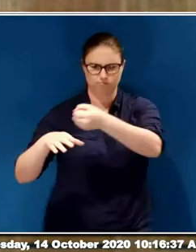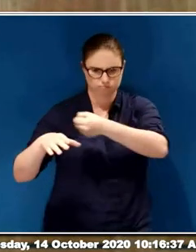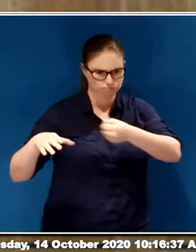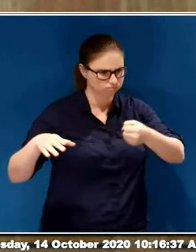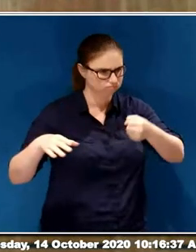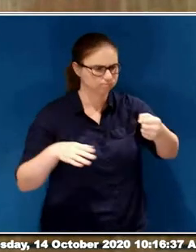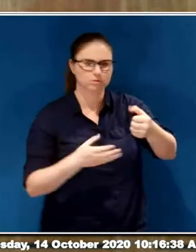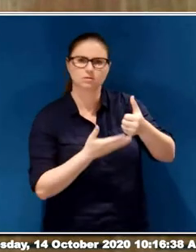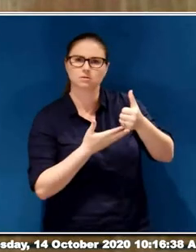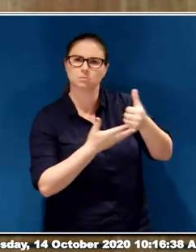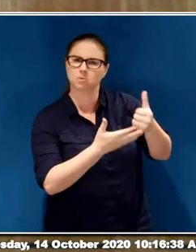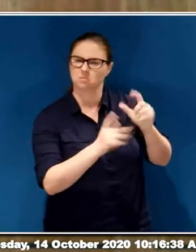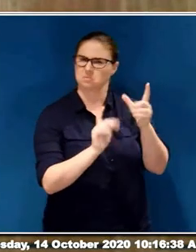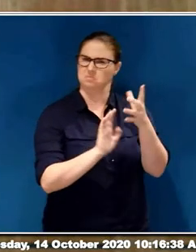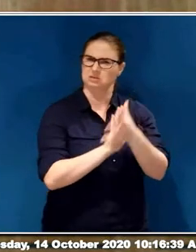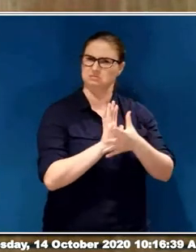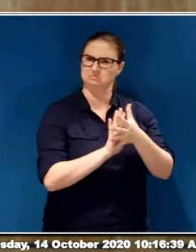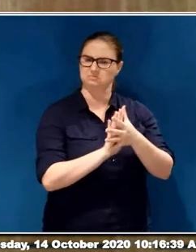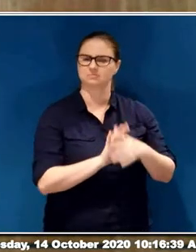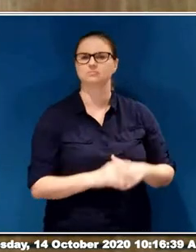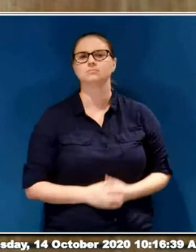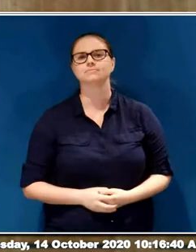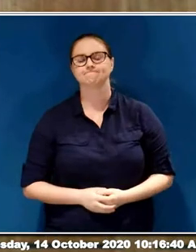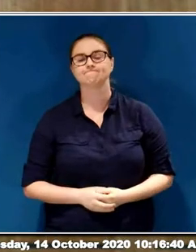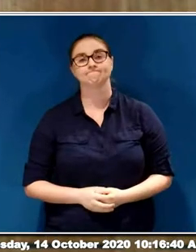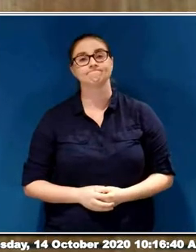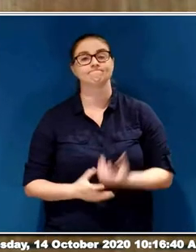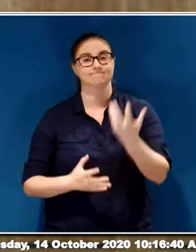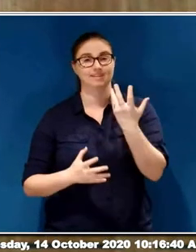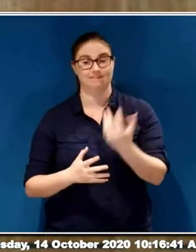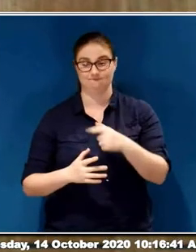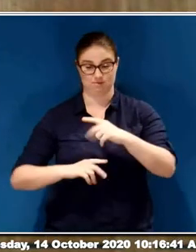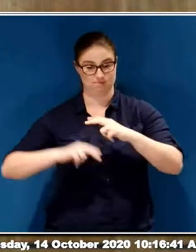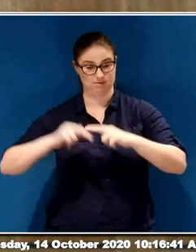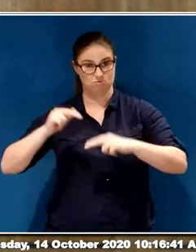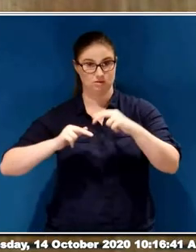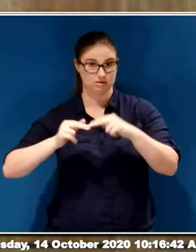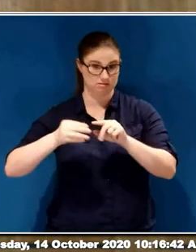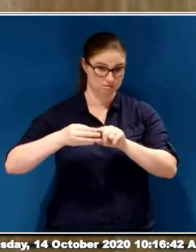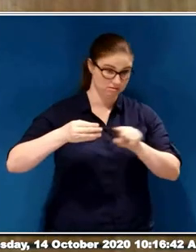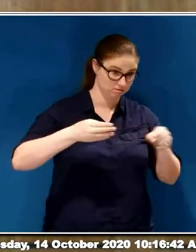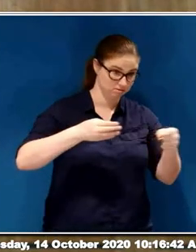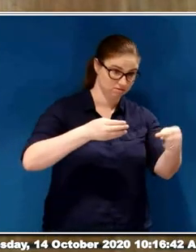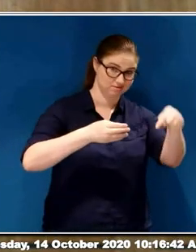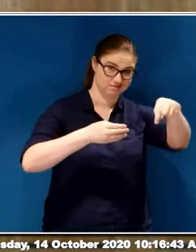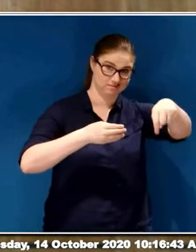number of other students, on a needs basis, were grouped and they would work